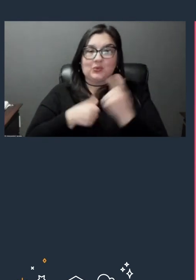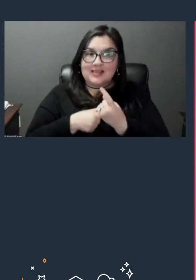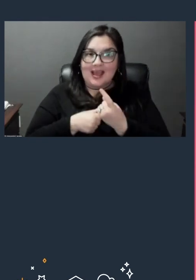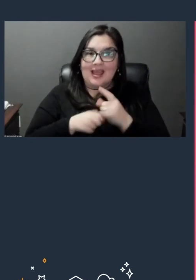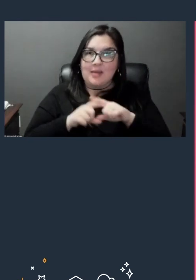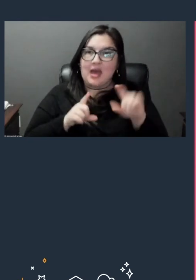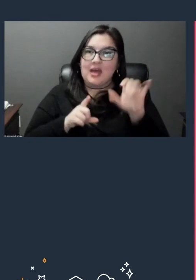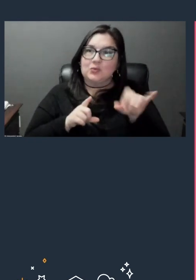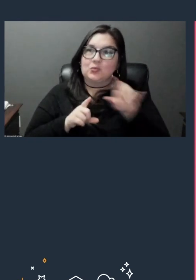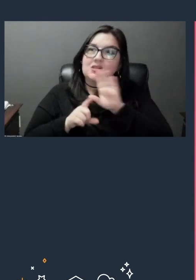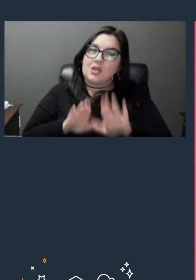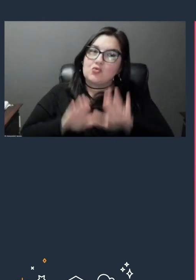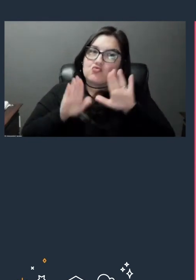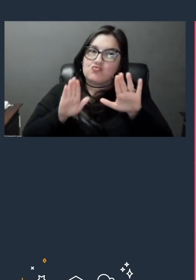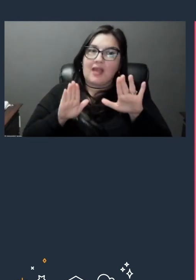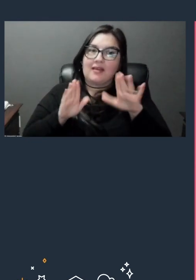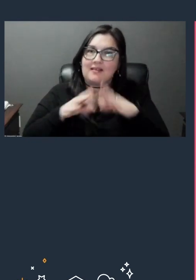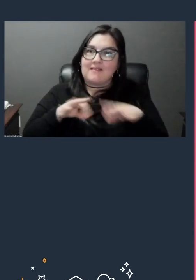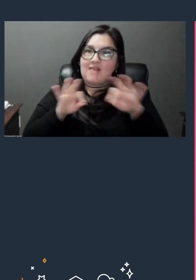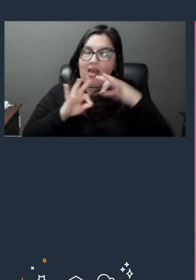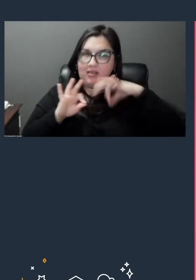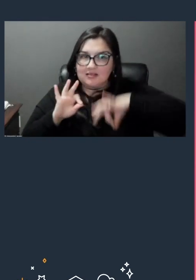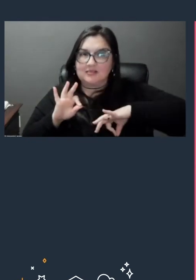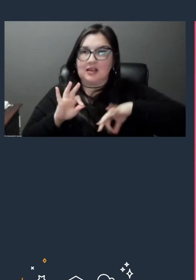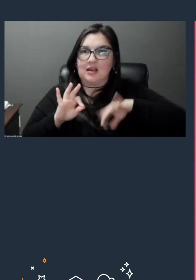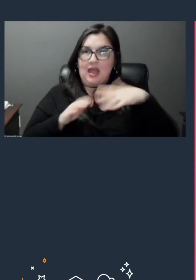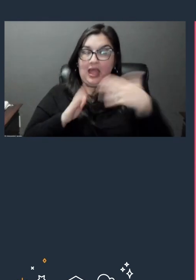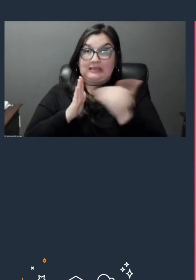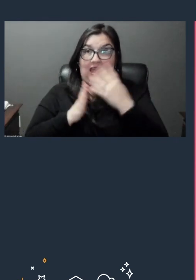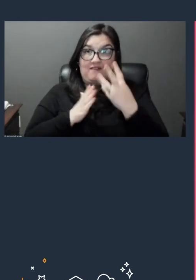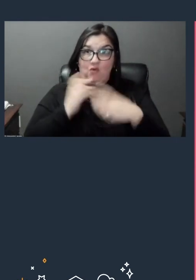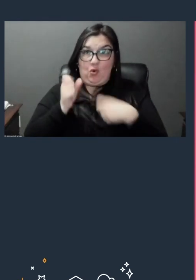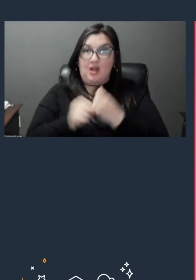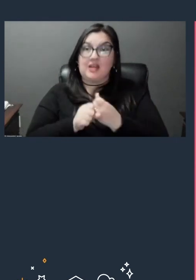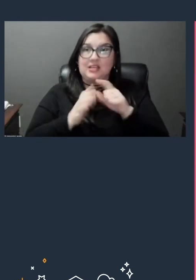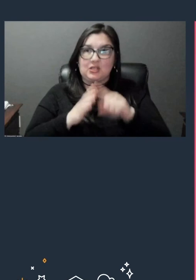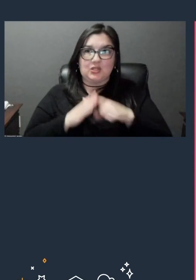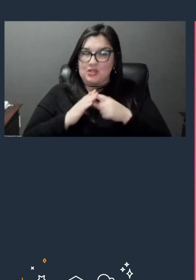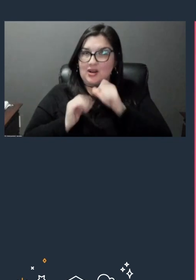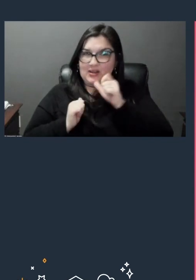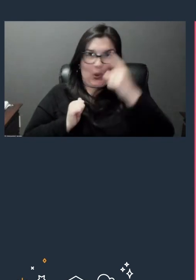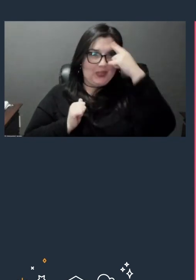like even four years ago when I started AWS, I don't think customers could imagine having that functionality within S3